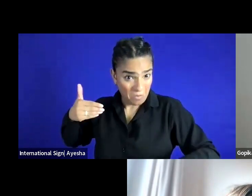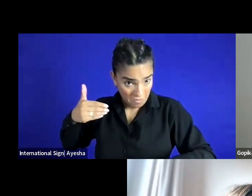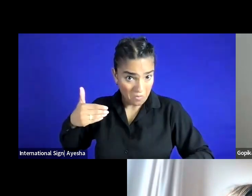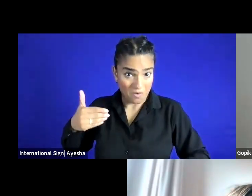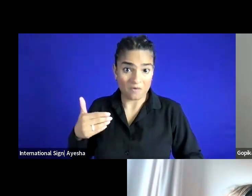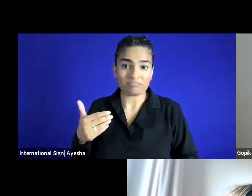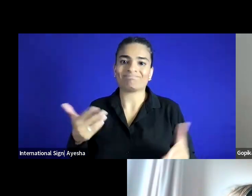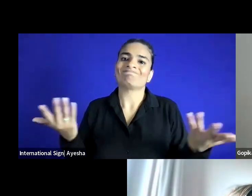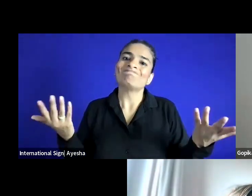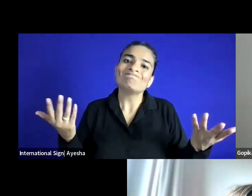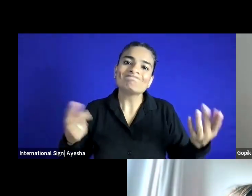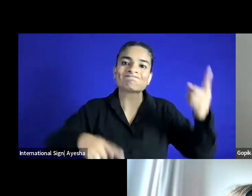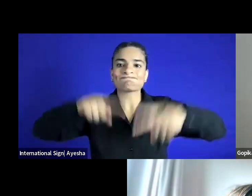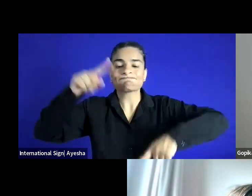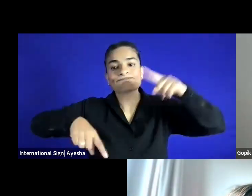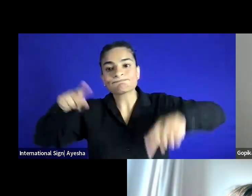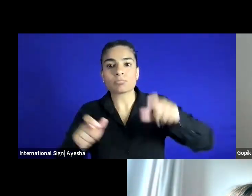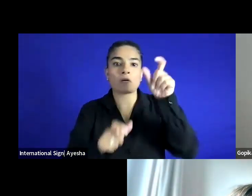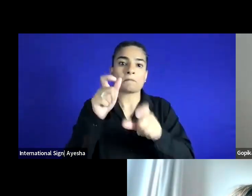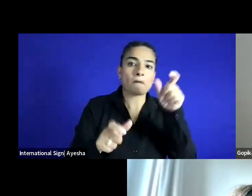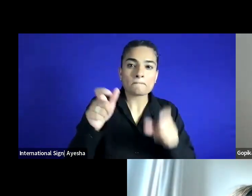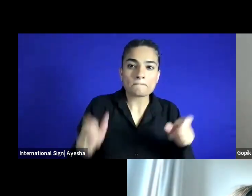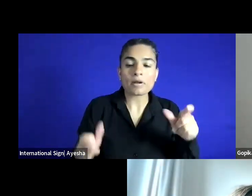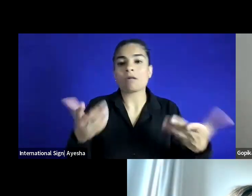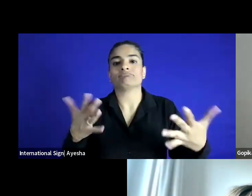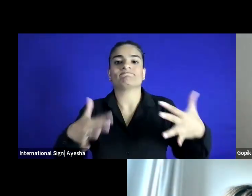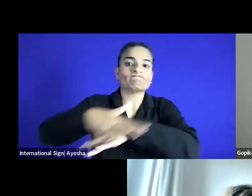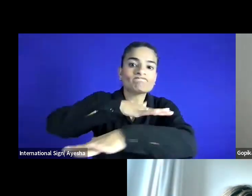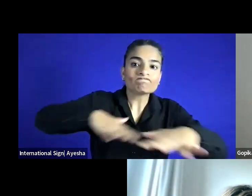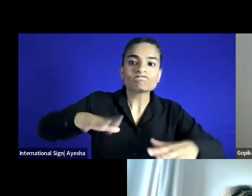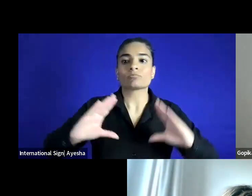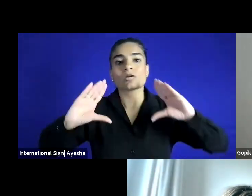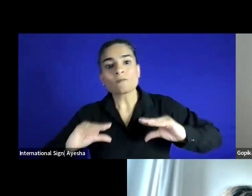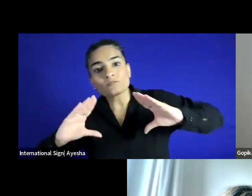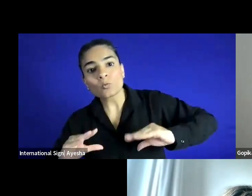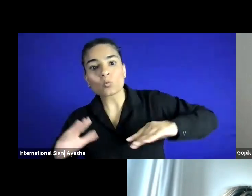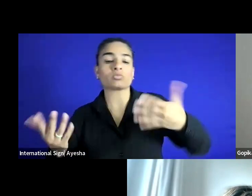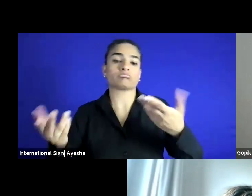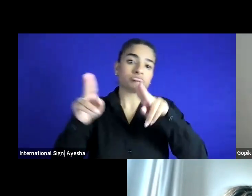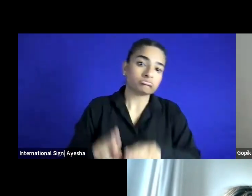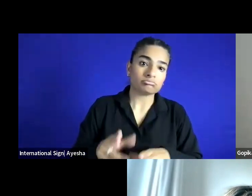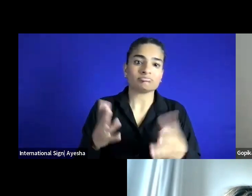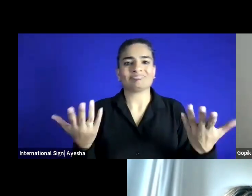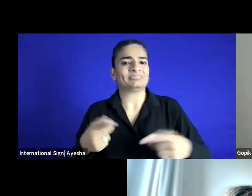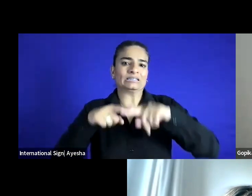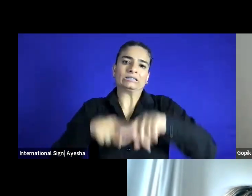whether, we'll be able to know just so that it helps ease our own anxieties around sharing rooms.